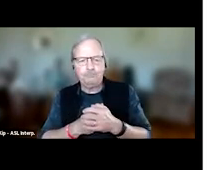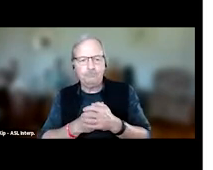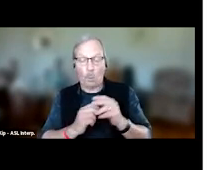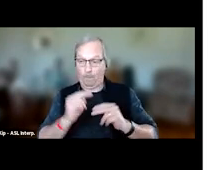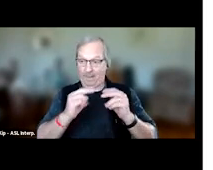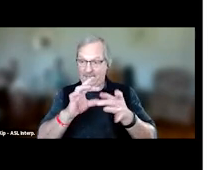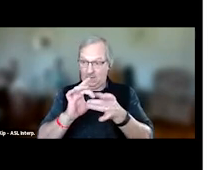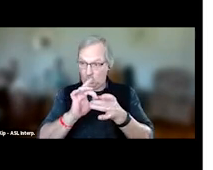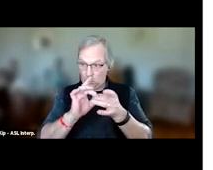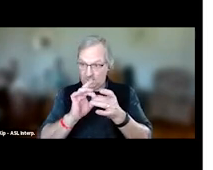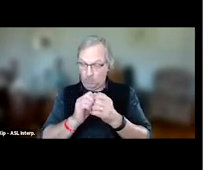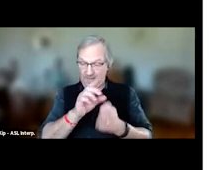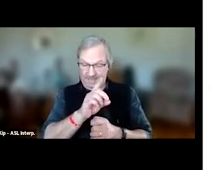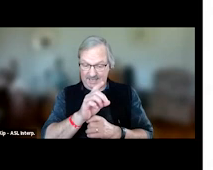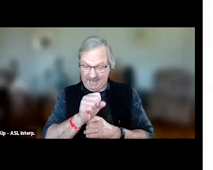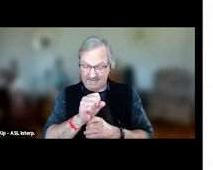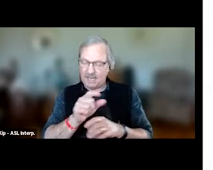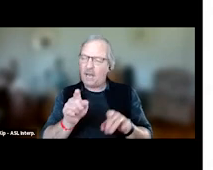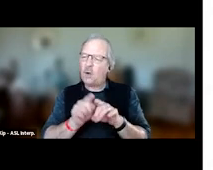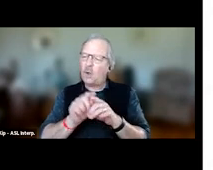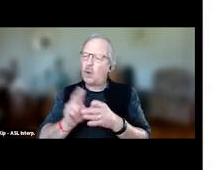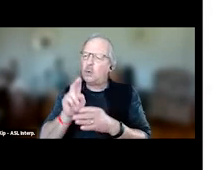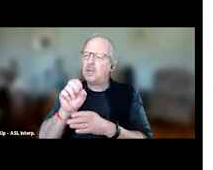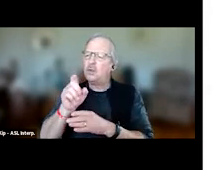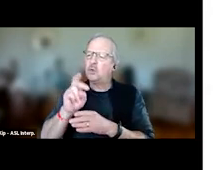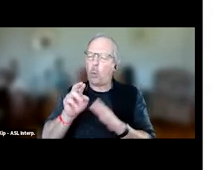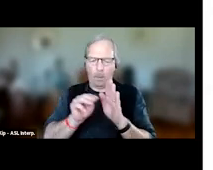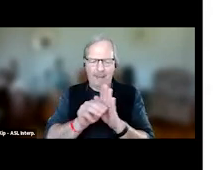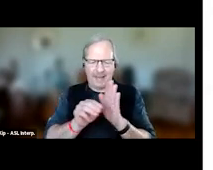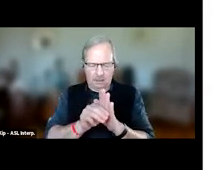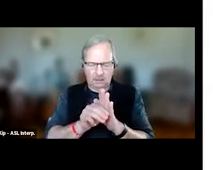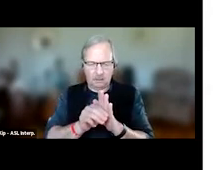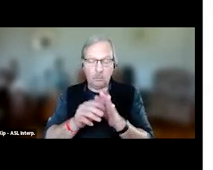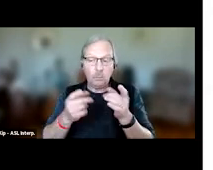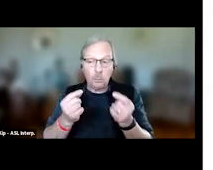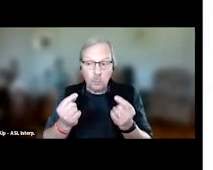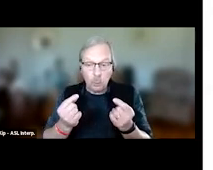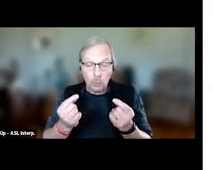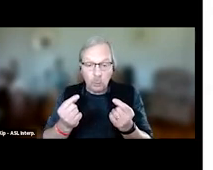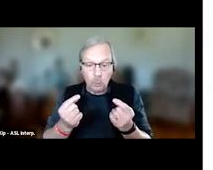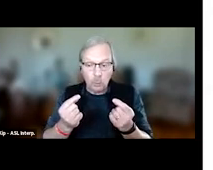with DDS and also just utilize the SOAR model is to, sorry, can you go back one slide?